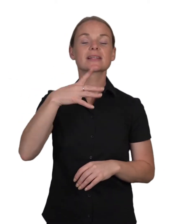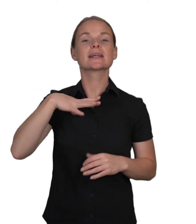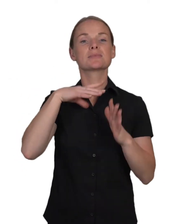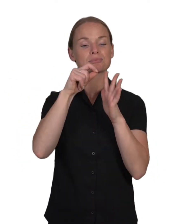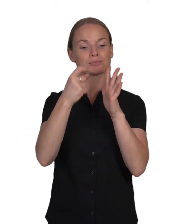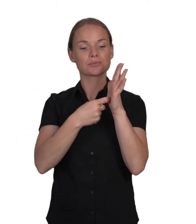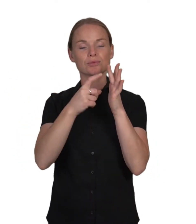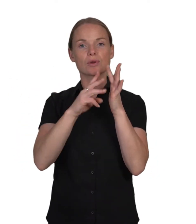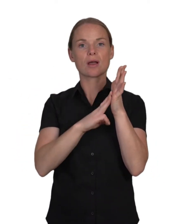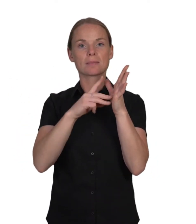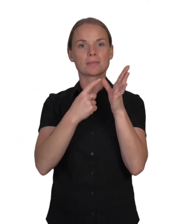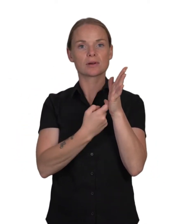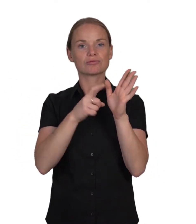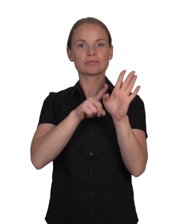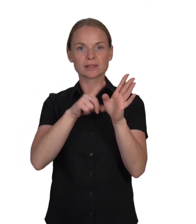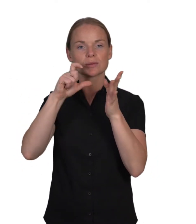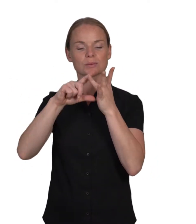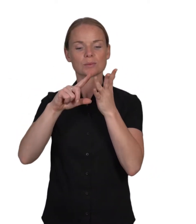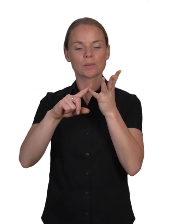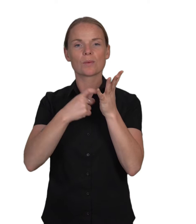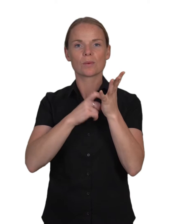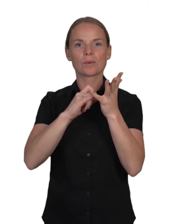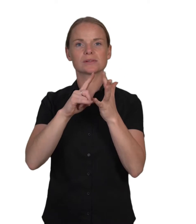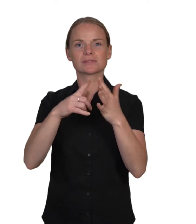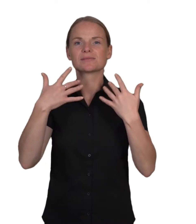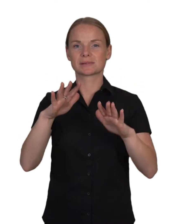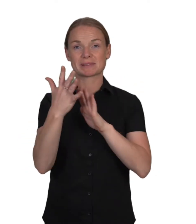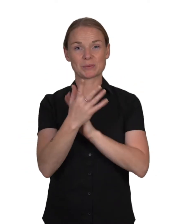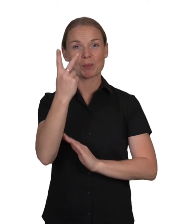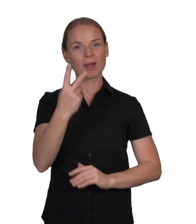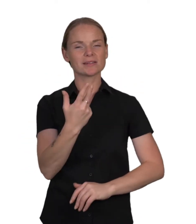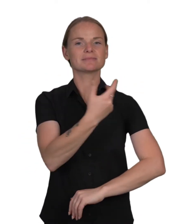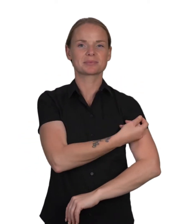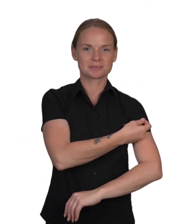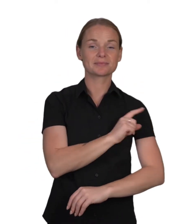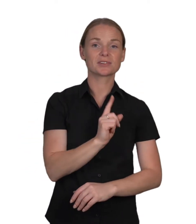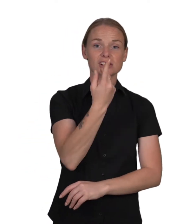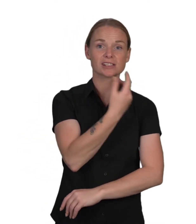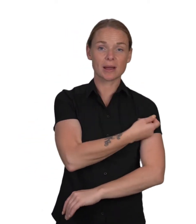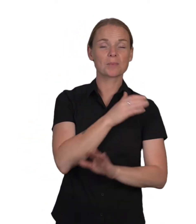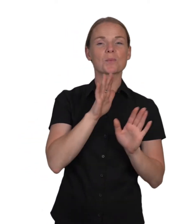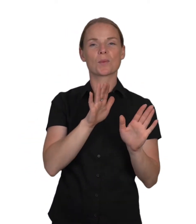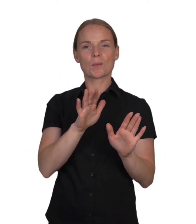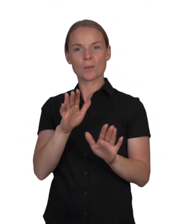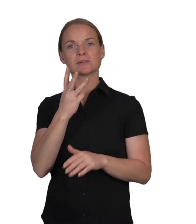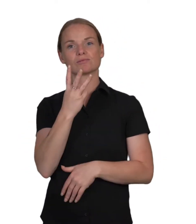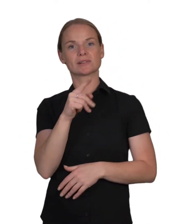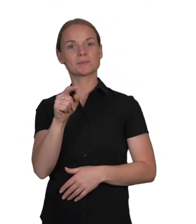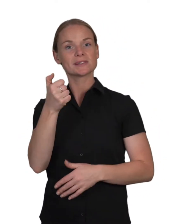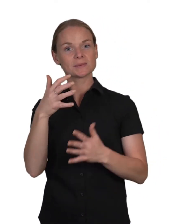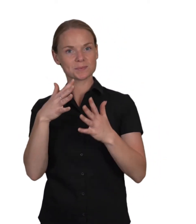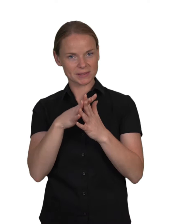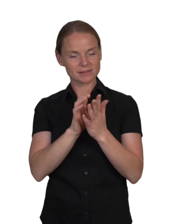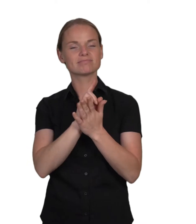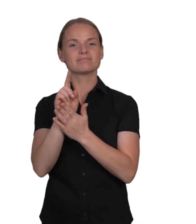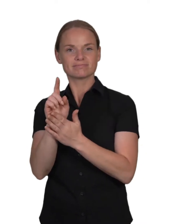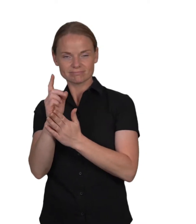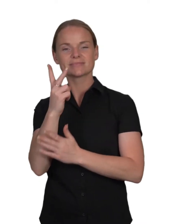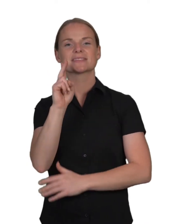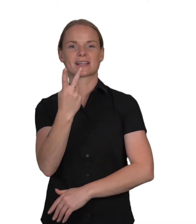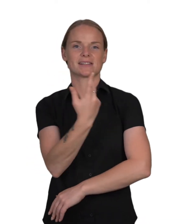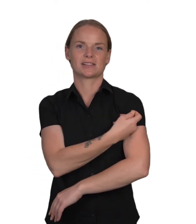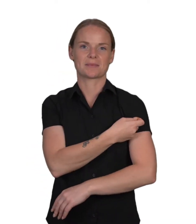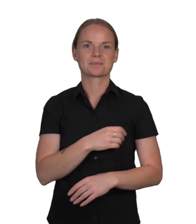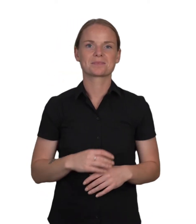Two doses are required initially (called the primary course). These 2 doses are usually given 3-6 weeks apart.